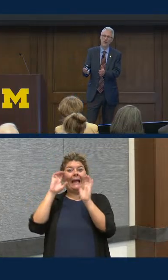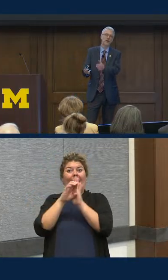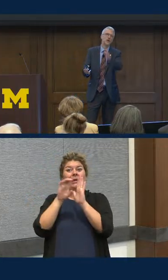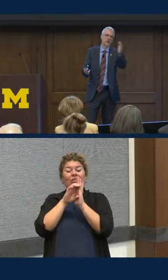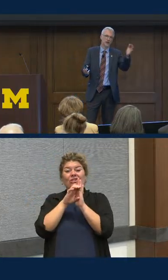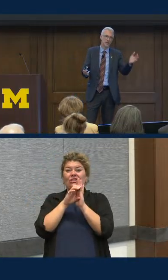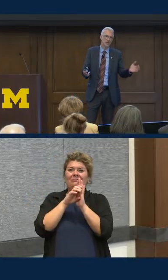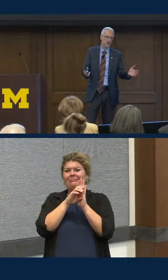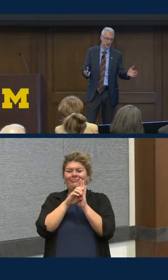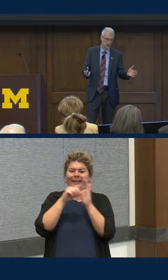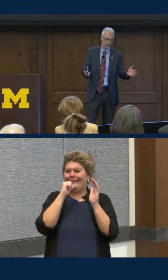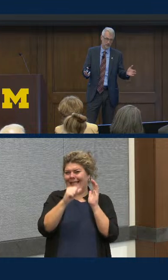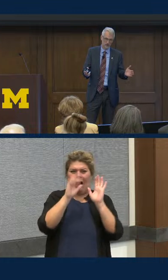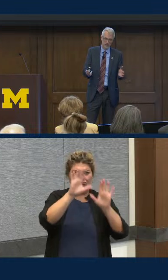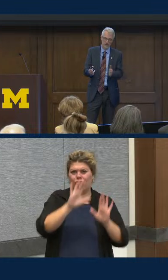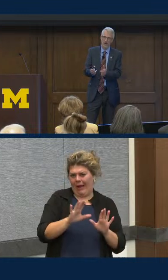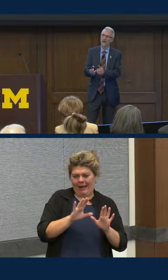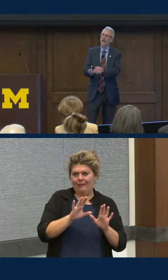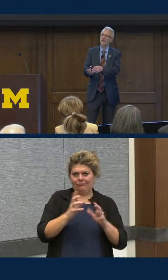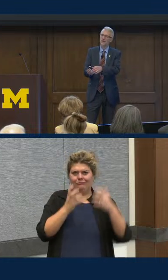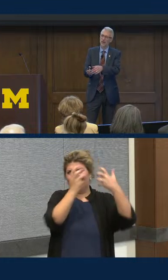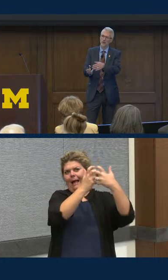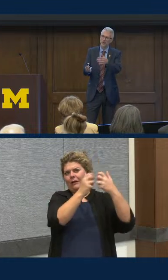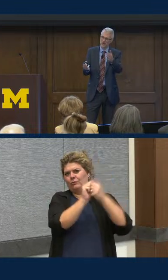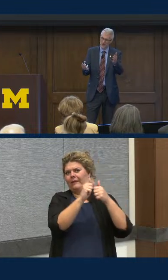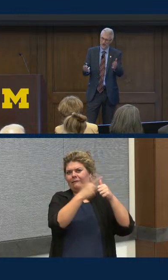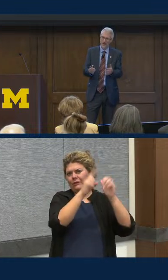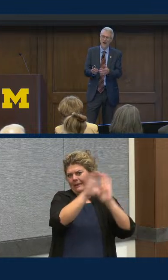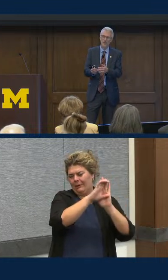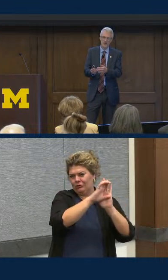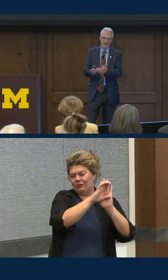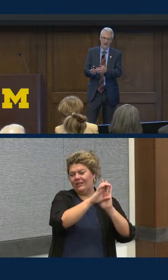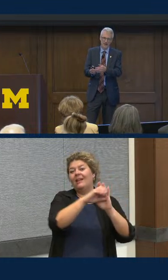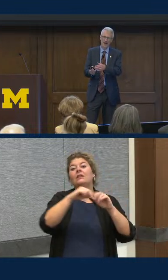the images we started with so